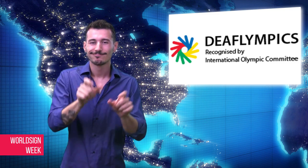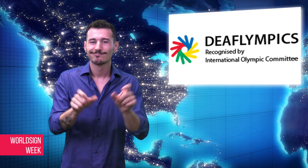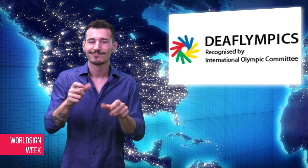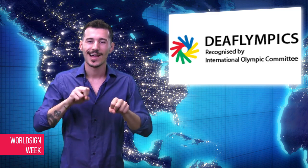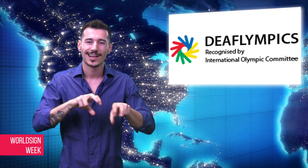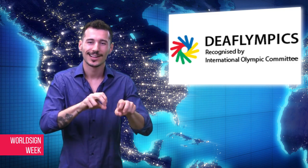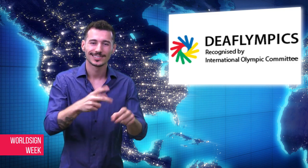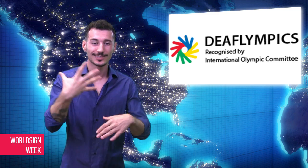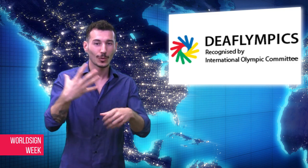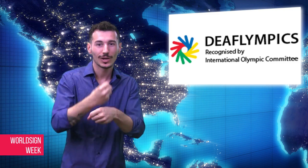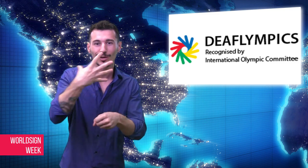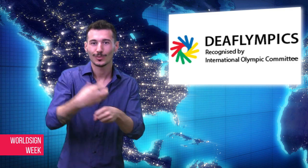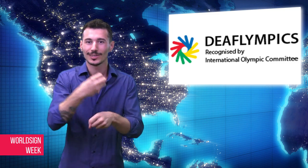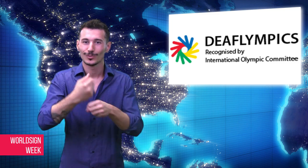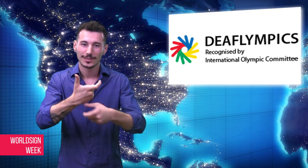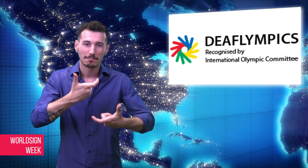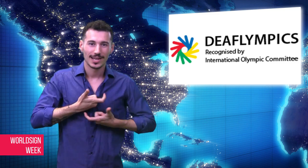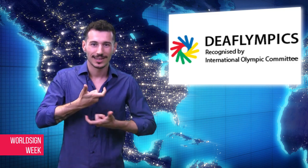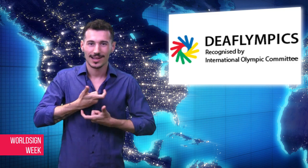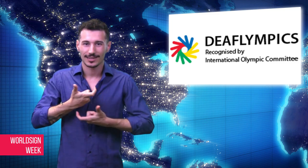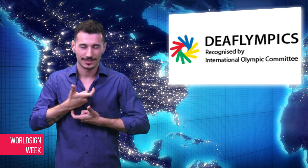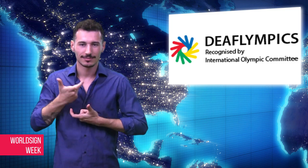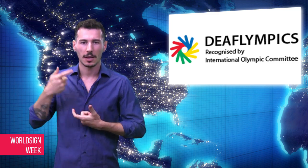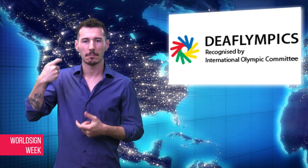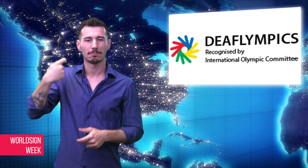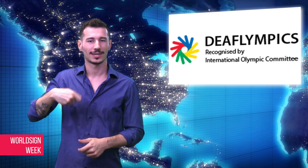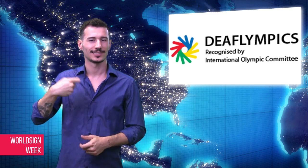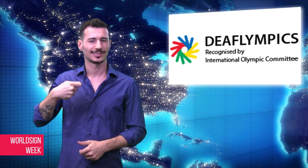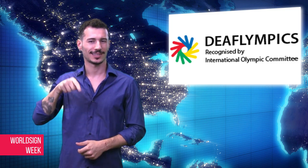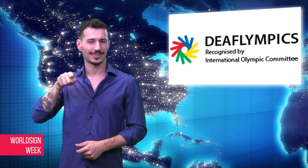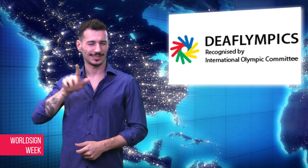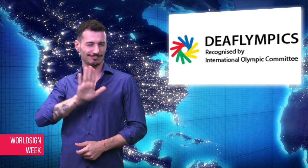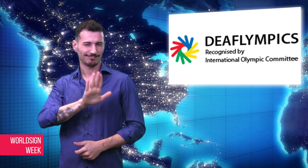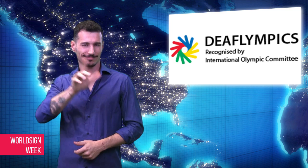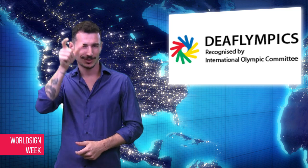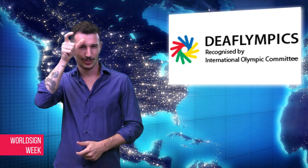In Turkey, the Deaflympics host